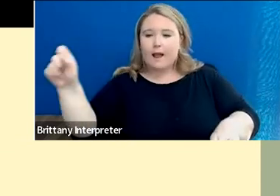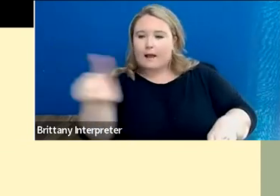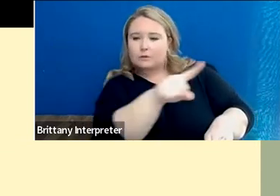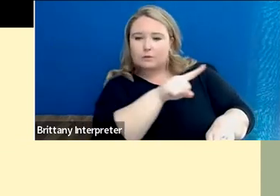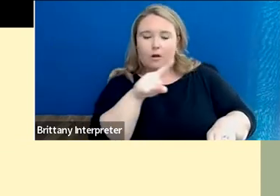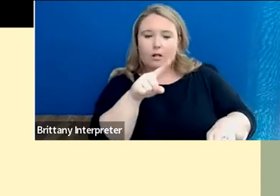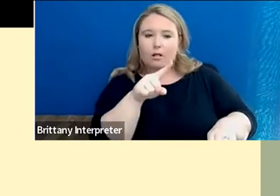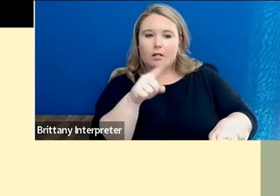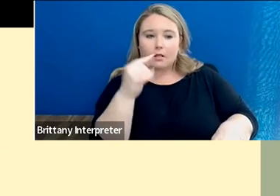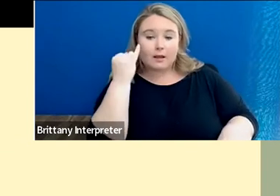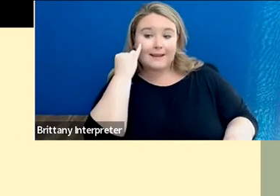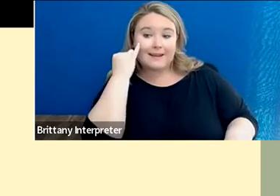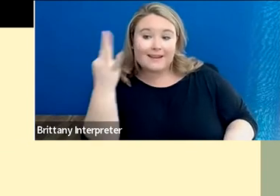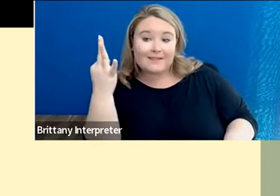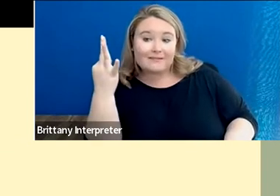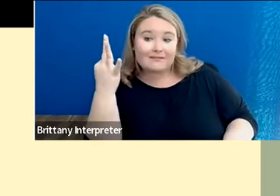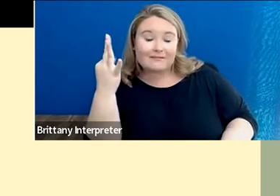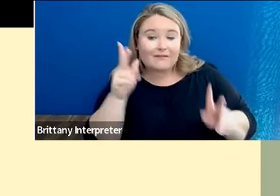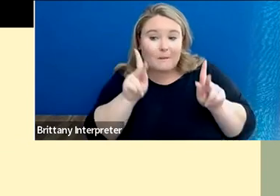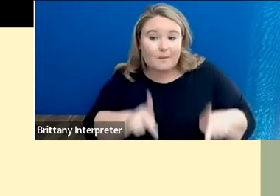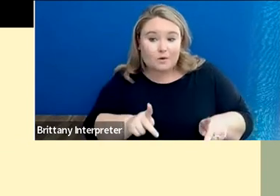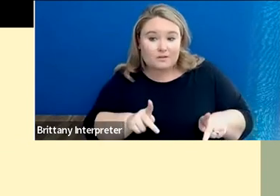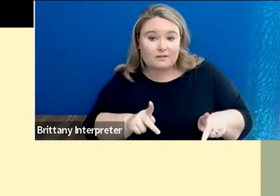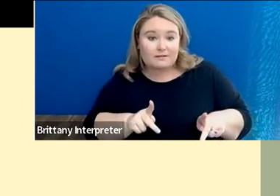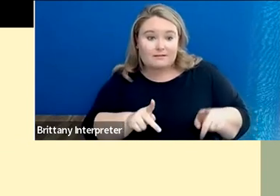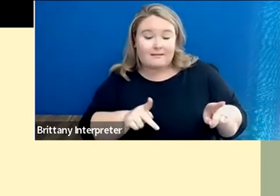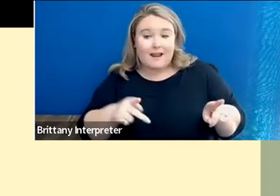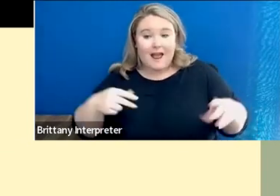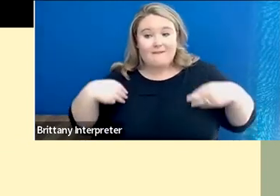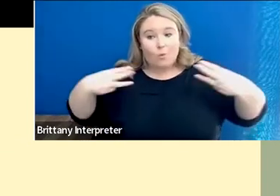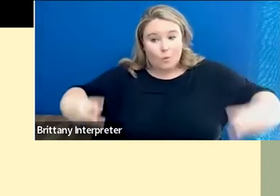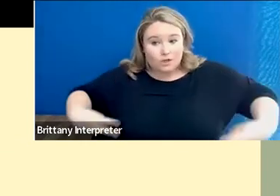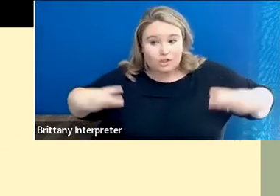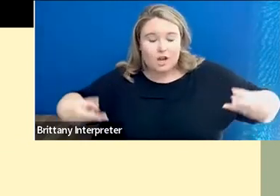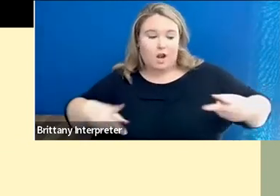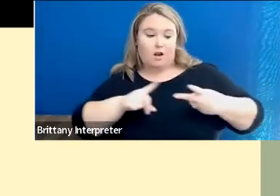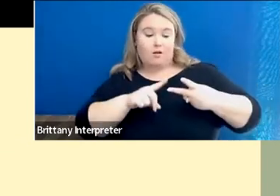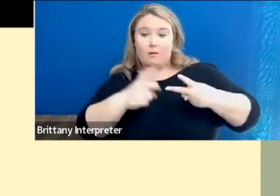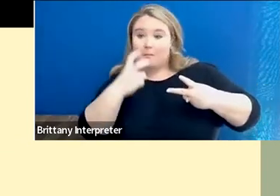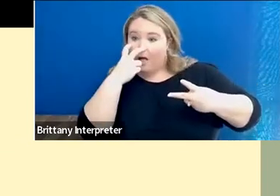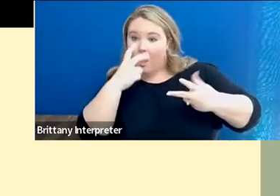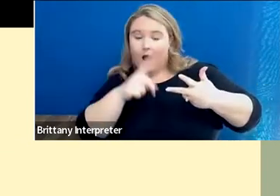If we have a person that's in a chair or blind or deaf or autistic,